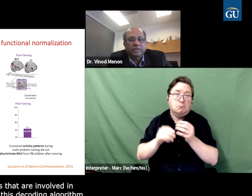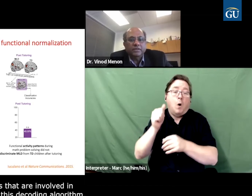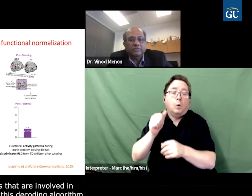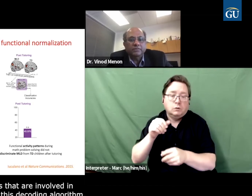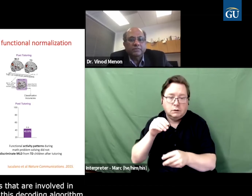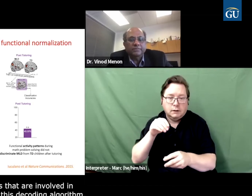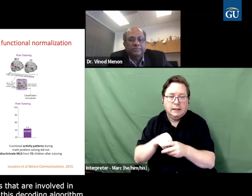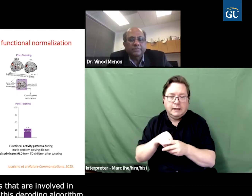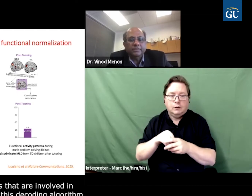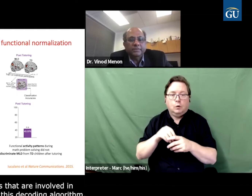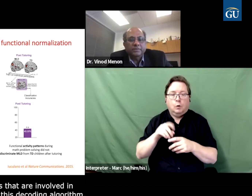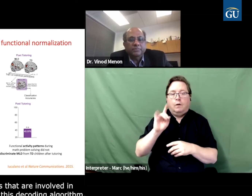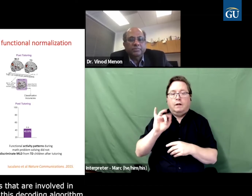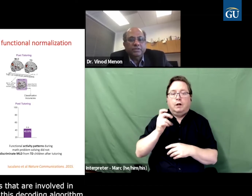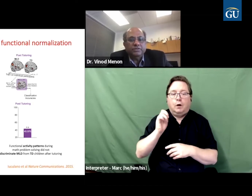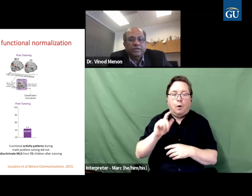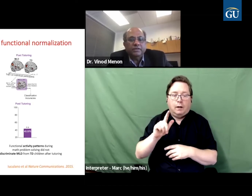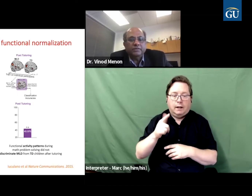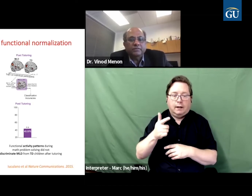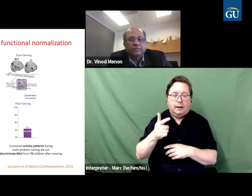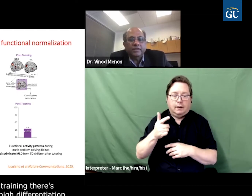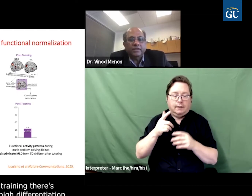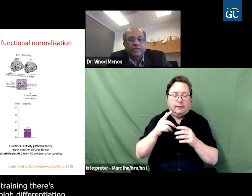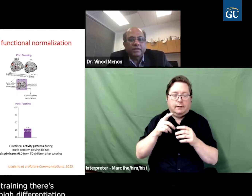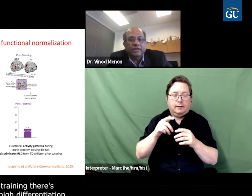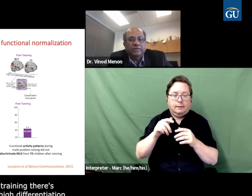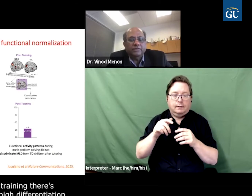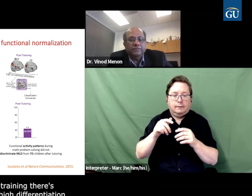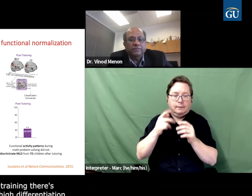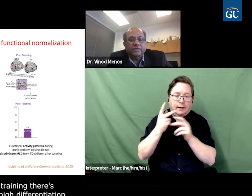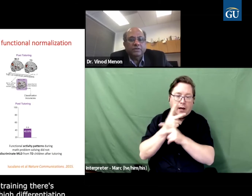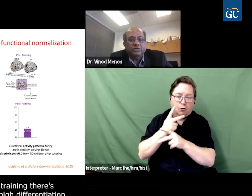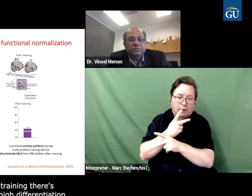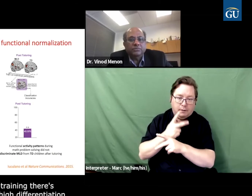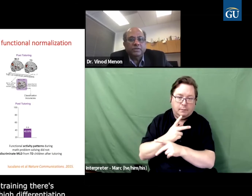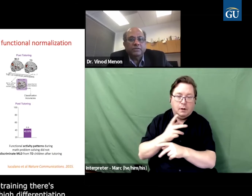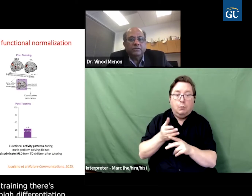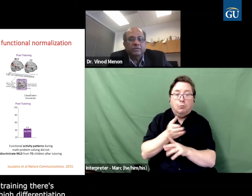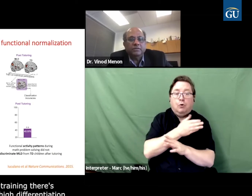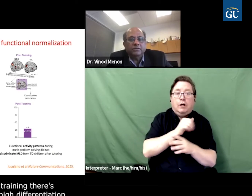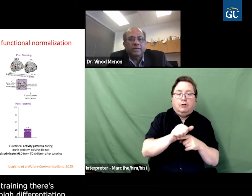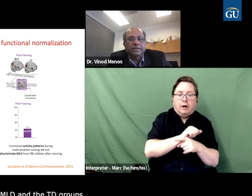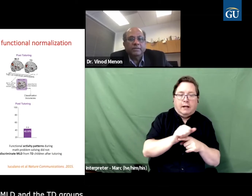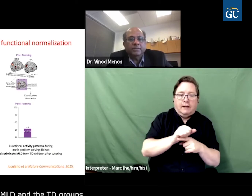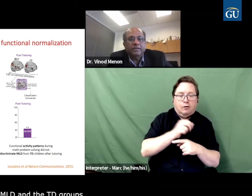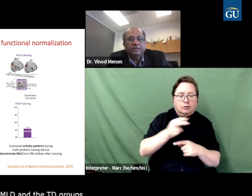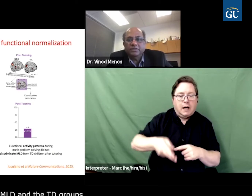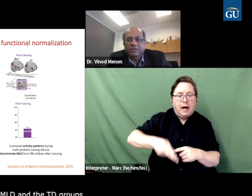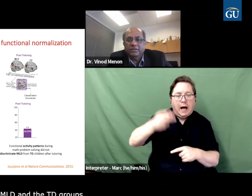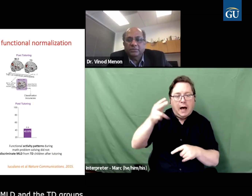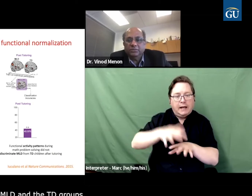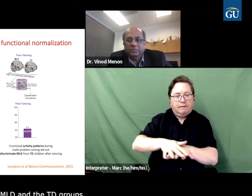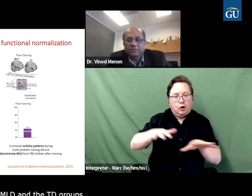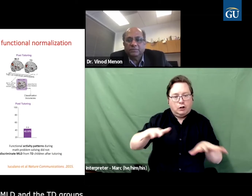into this decoding algorithm pre-training there's a very high